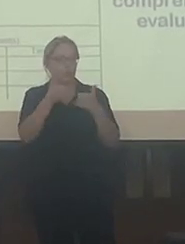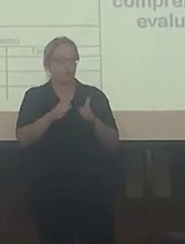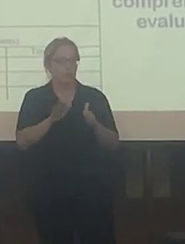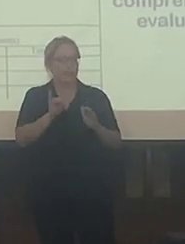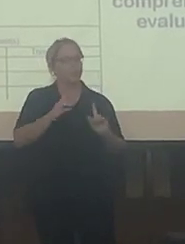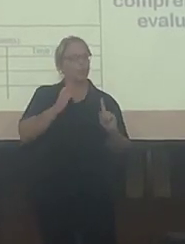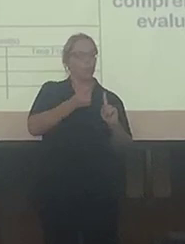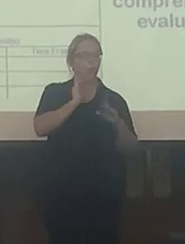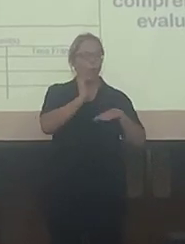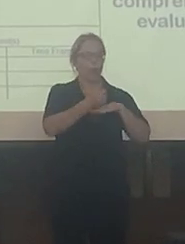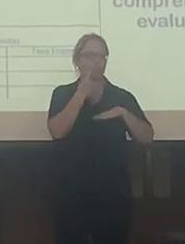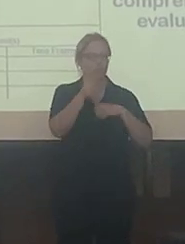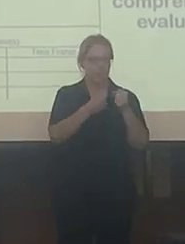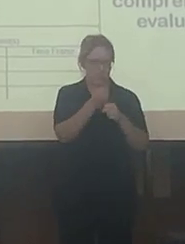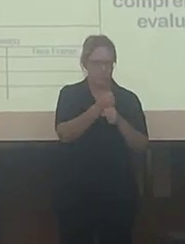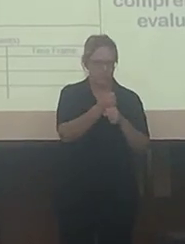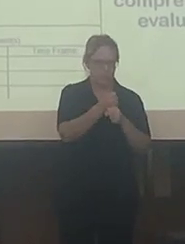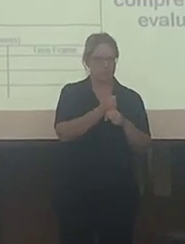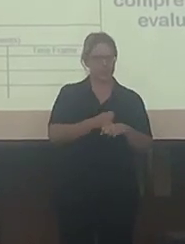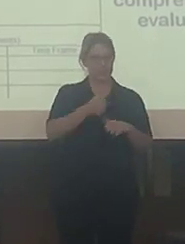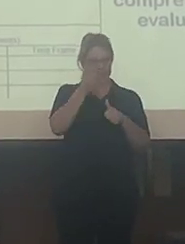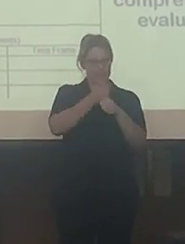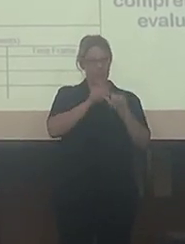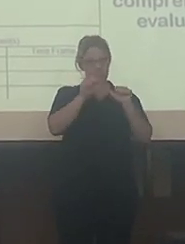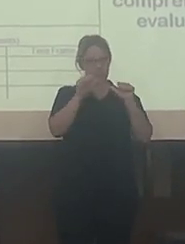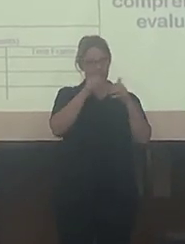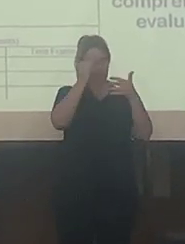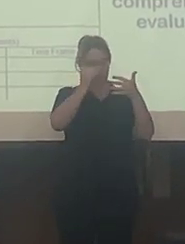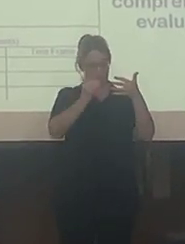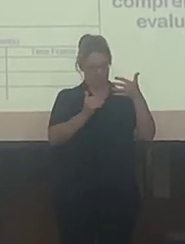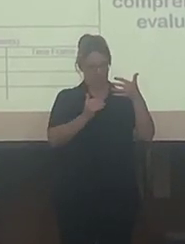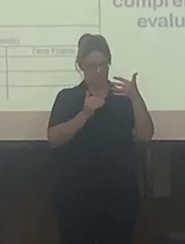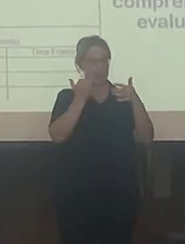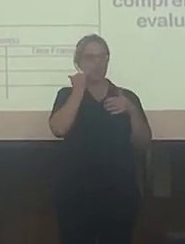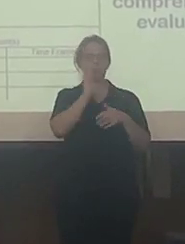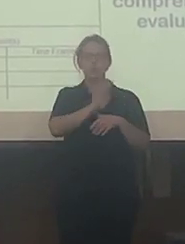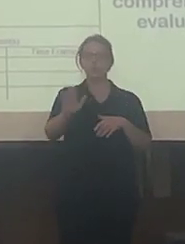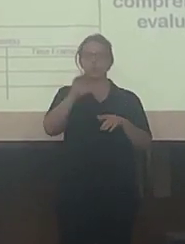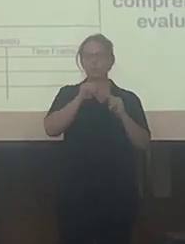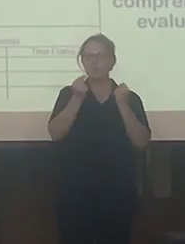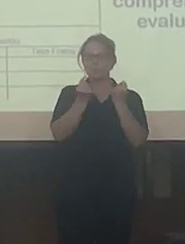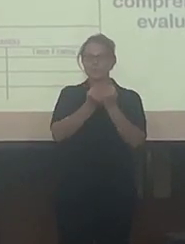all right and each one of those areas if you're if there's so if your team has concerns about use